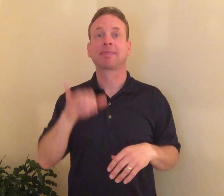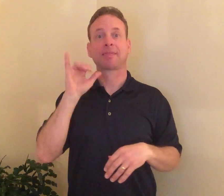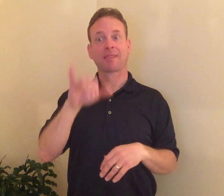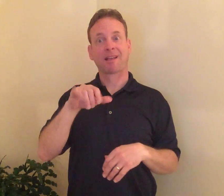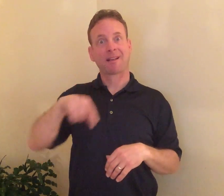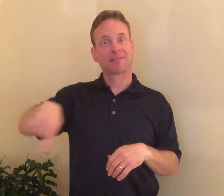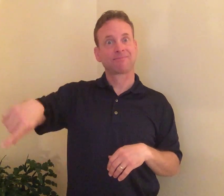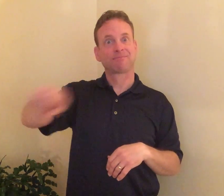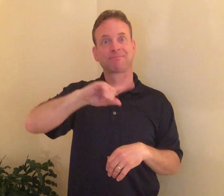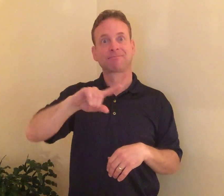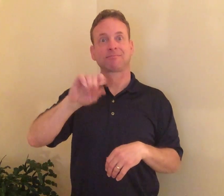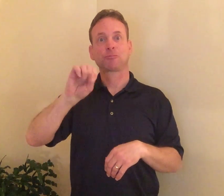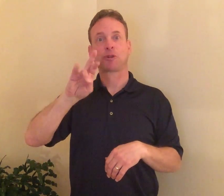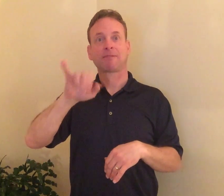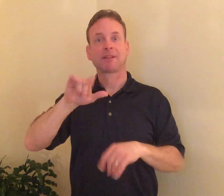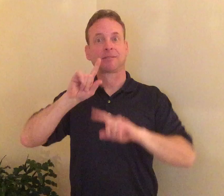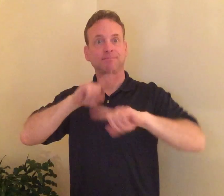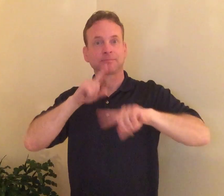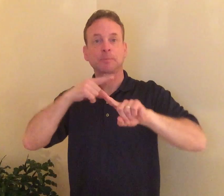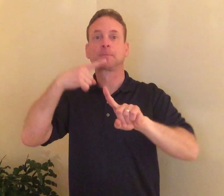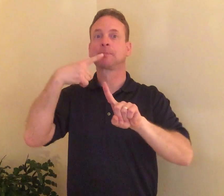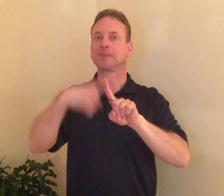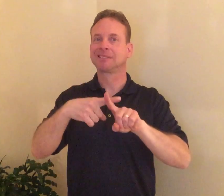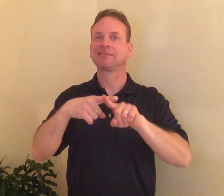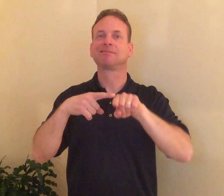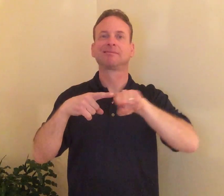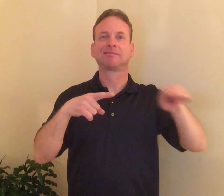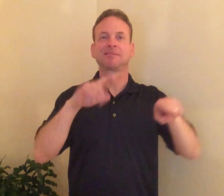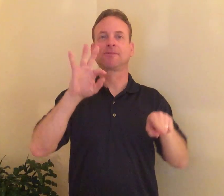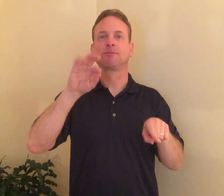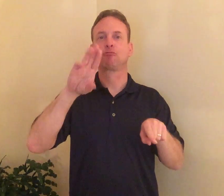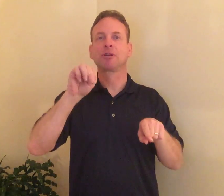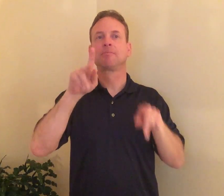The responses from the survey, as well as the comments from the forum participants,